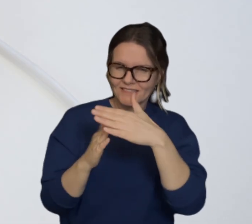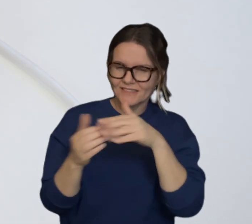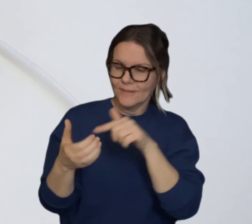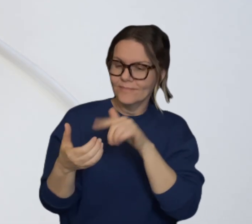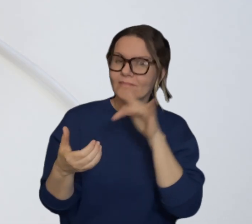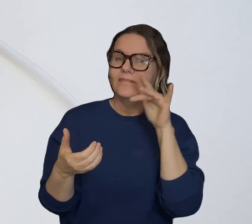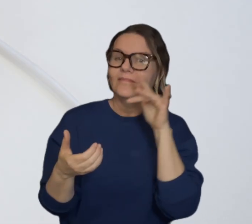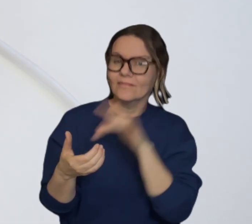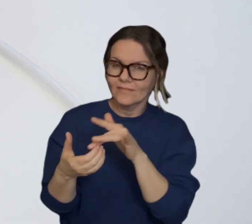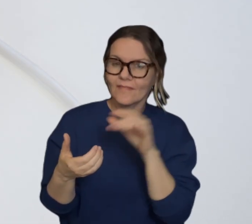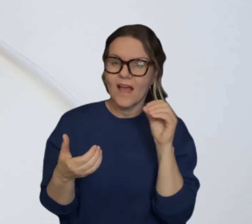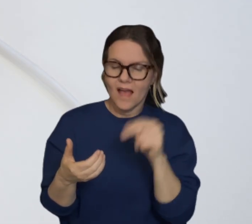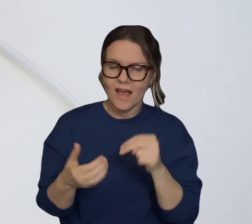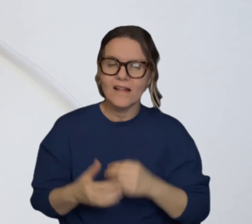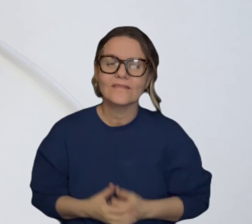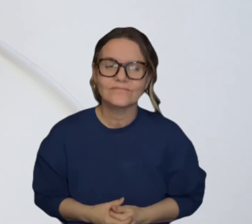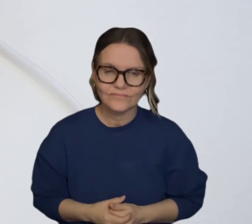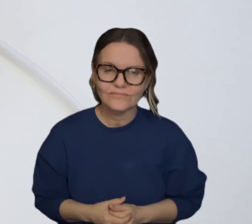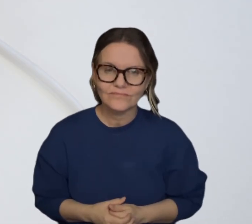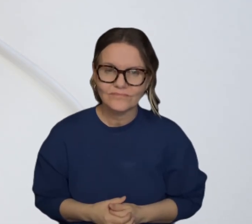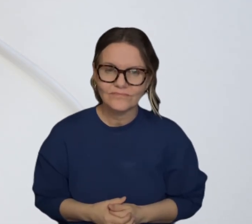you have a power button at the top to turn on your Hub